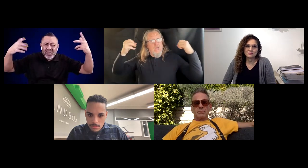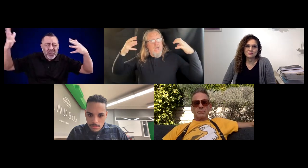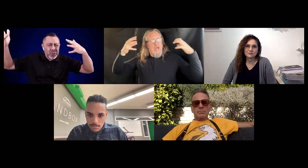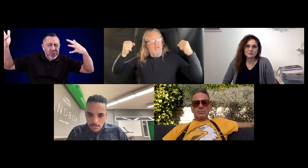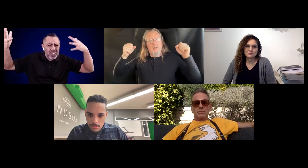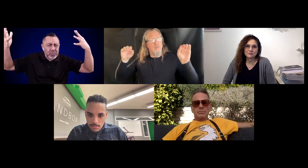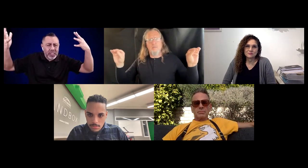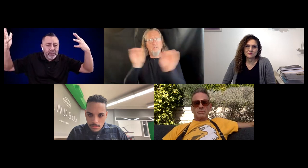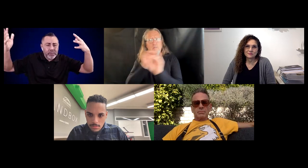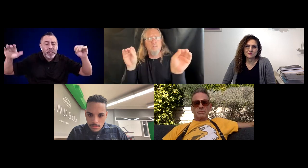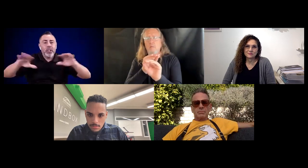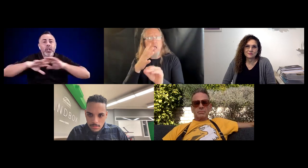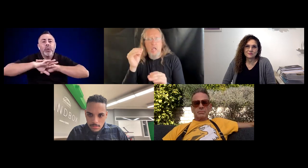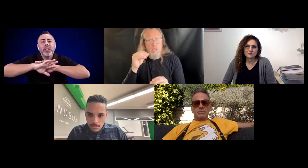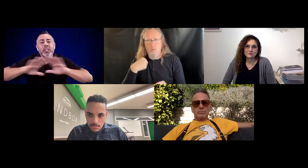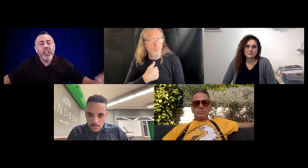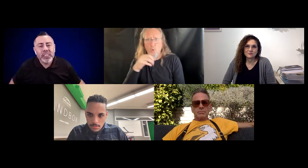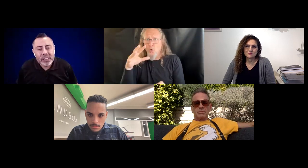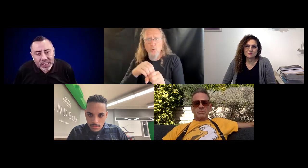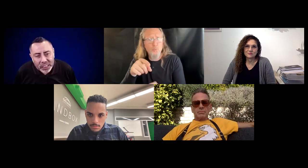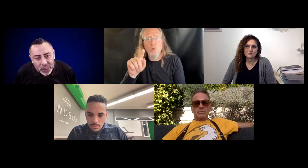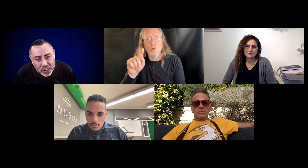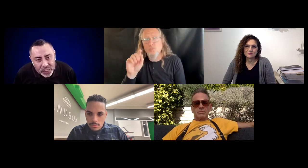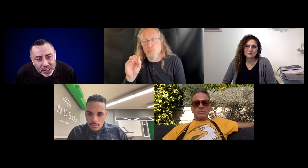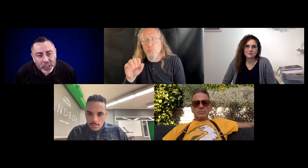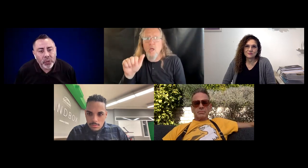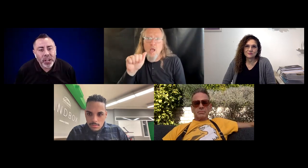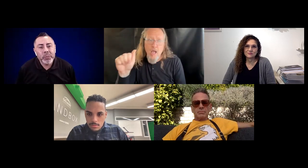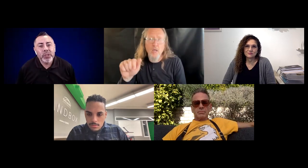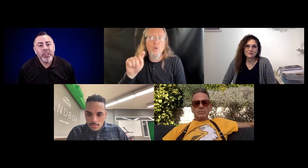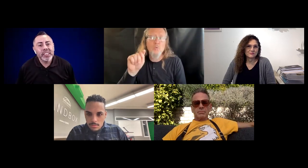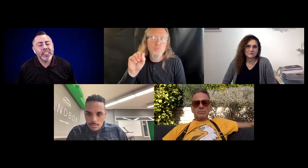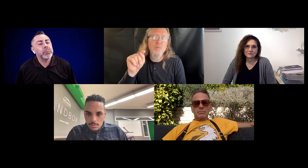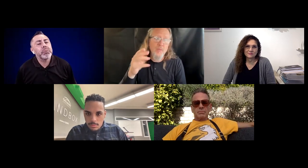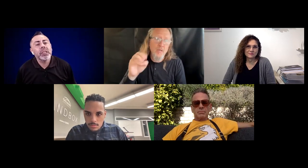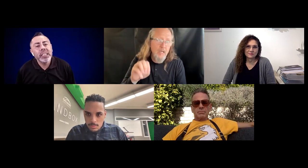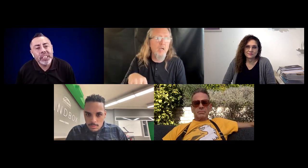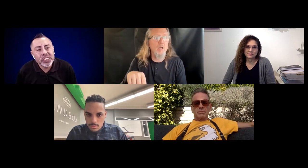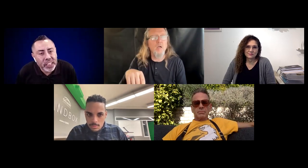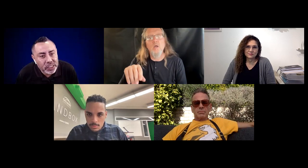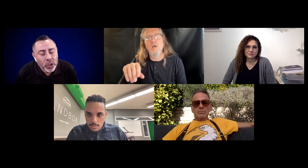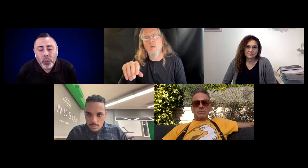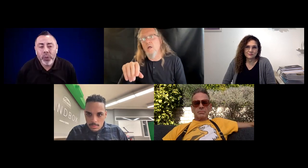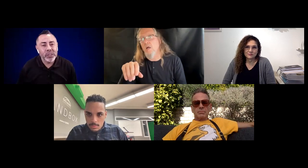New shoes or something. When in American sign language the grammar is completely changed. We don't take that same linear process of defining the subject,